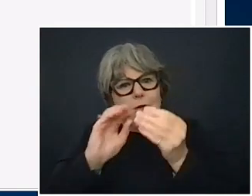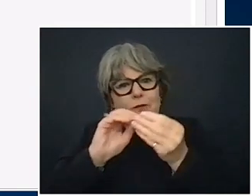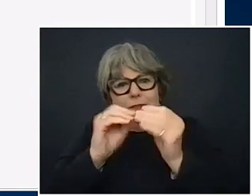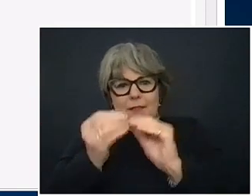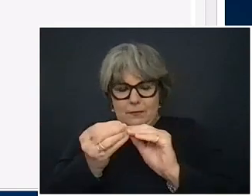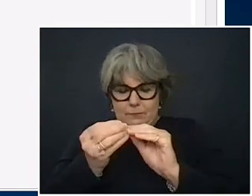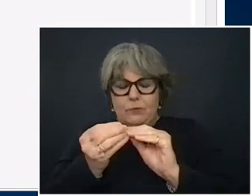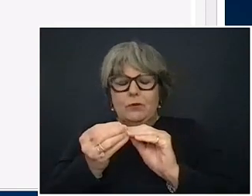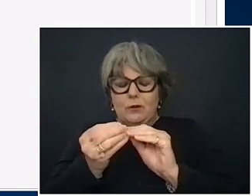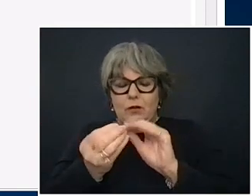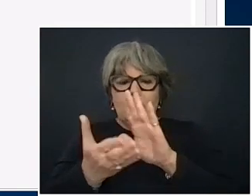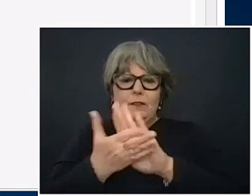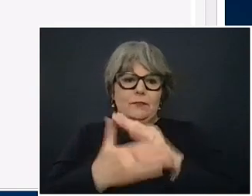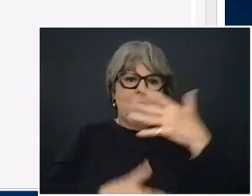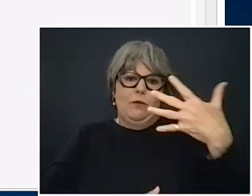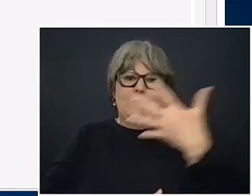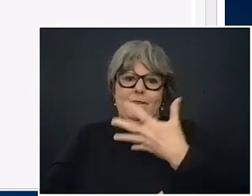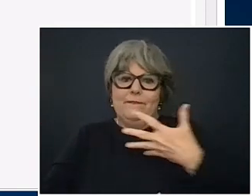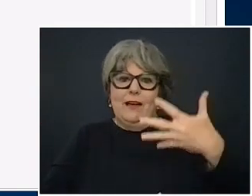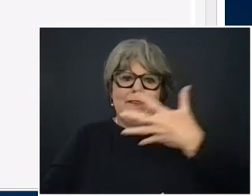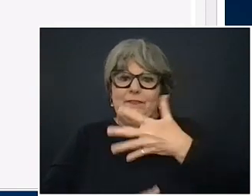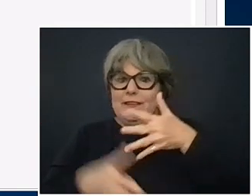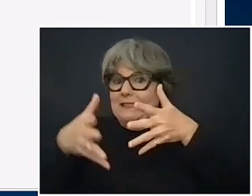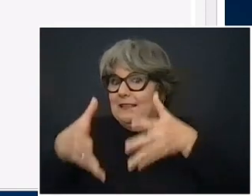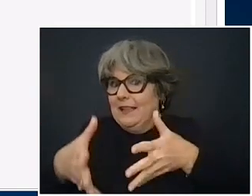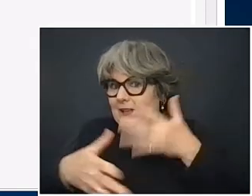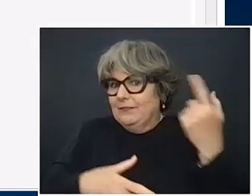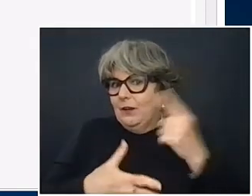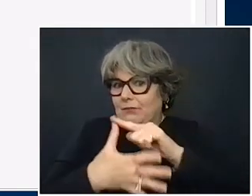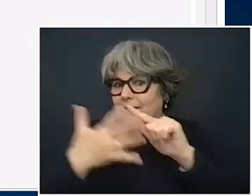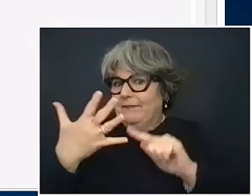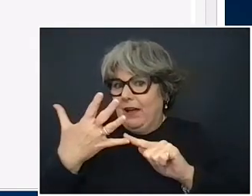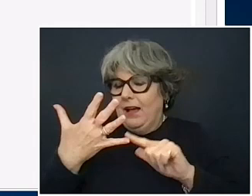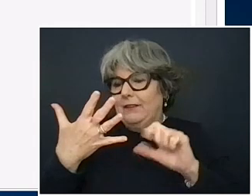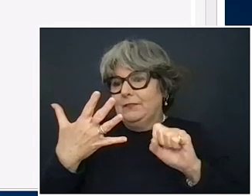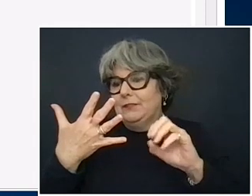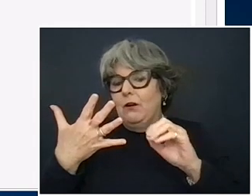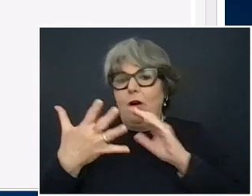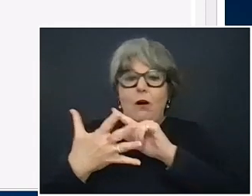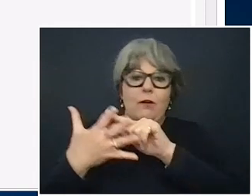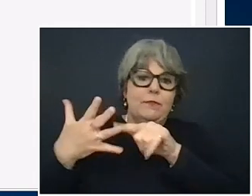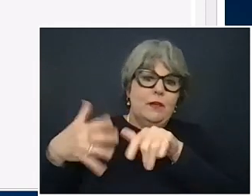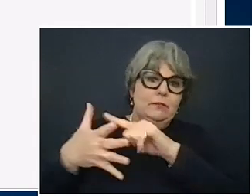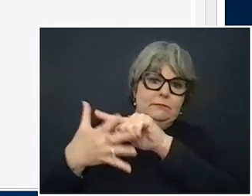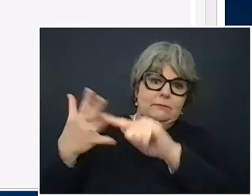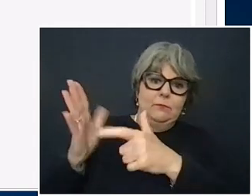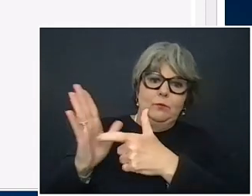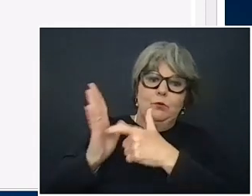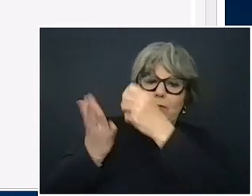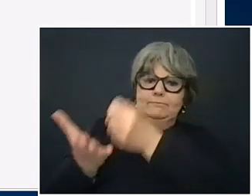There's only five of us left. And so all of those still require accreditation by the sponsoring